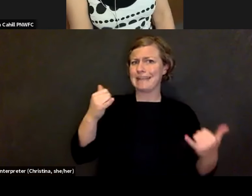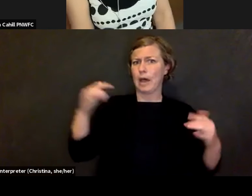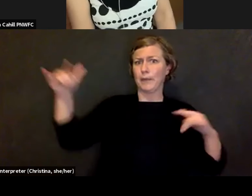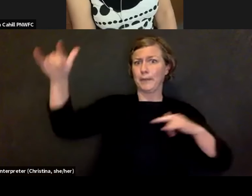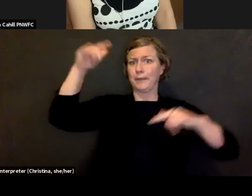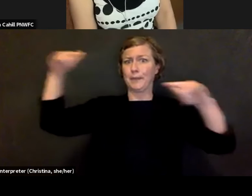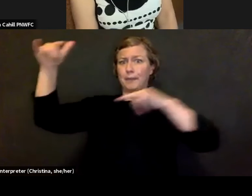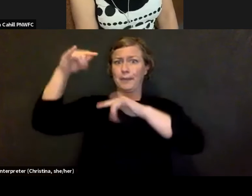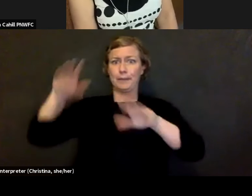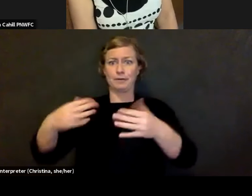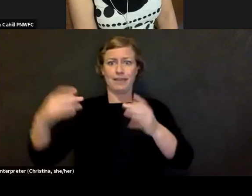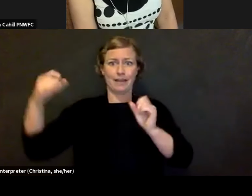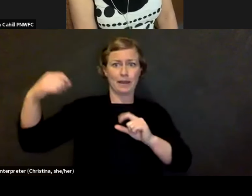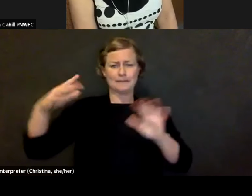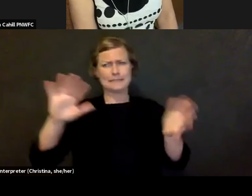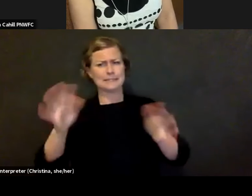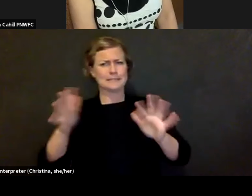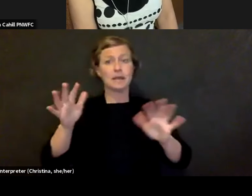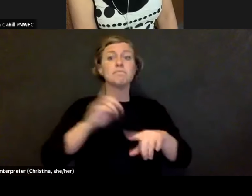shady, I know that there's some drones that are currently being